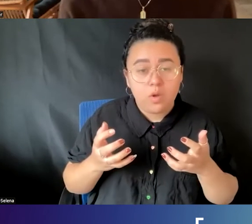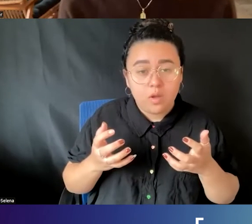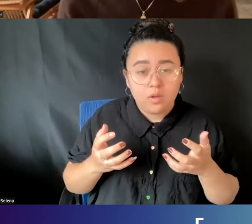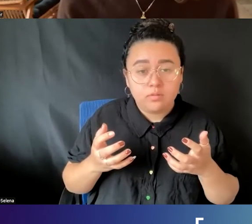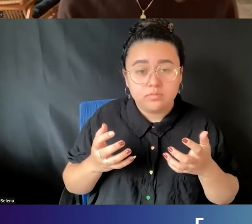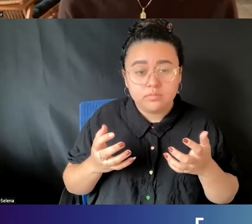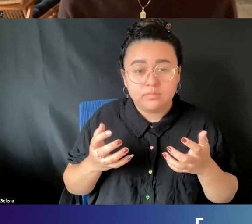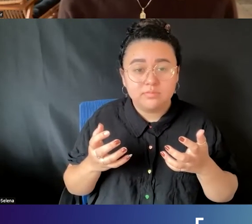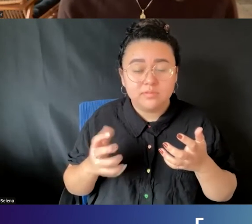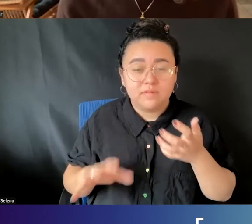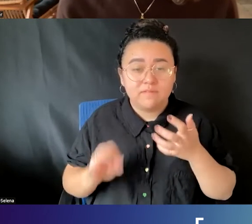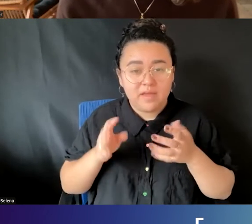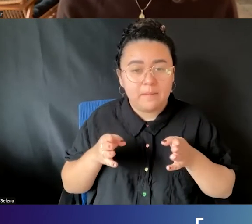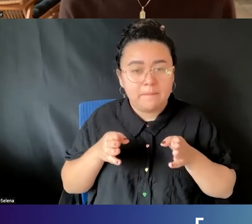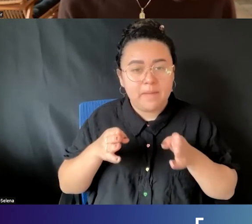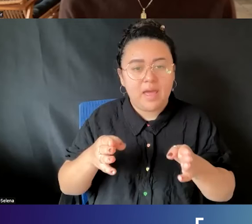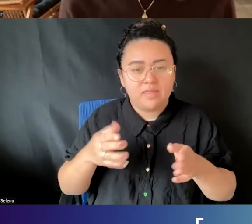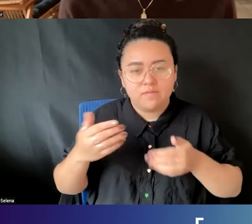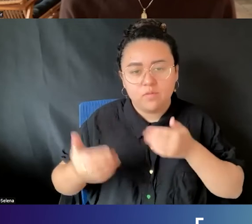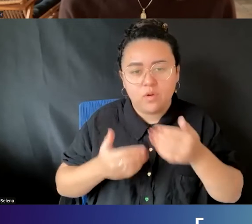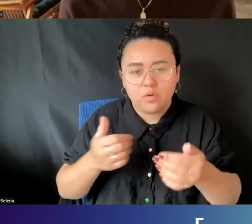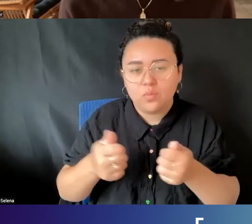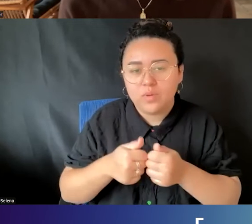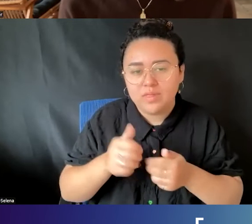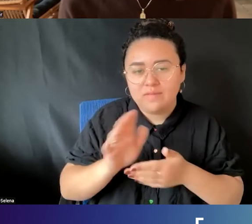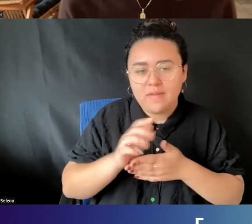kind of find this path forward with filmmakers, but they also need to be